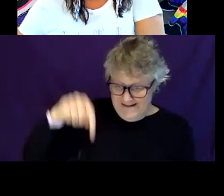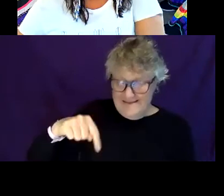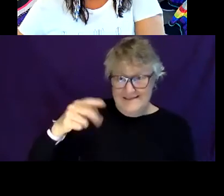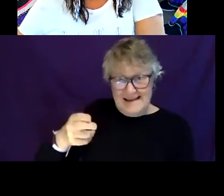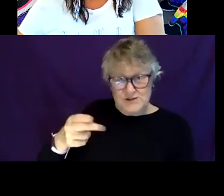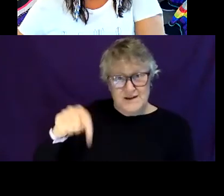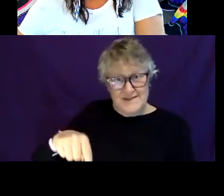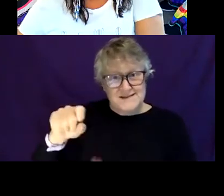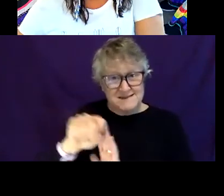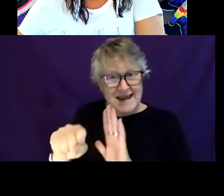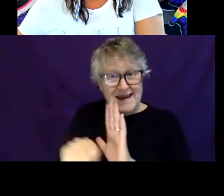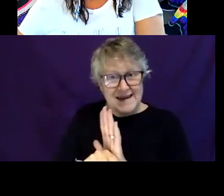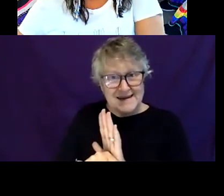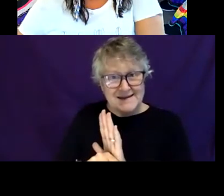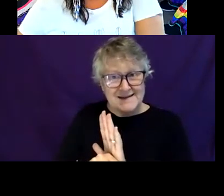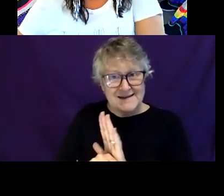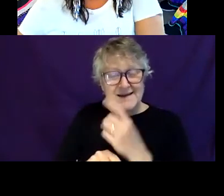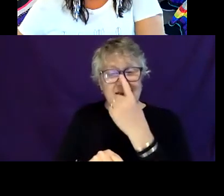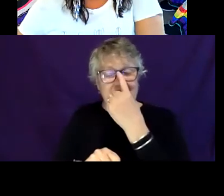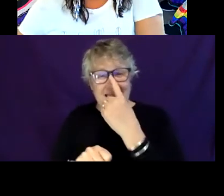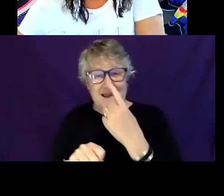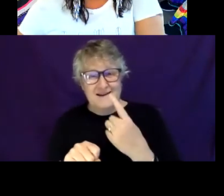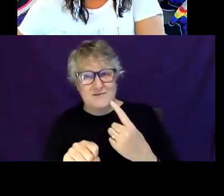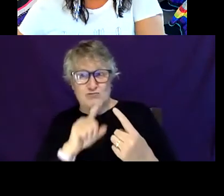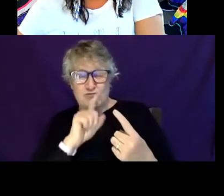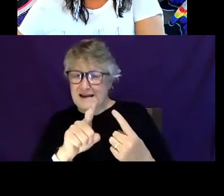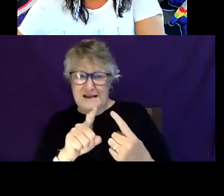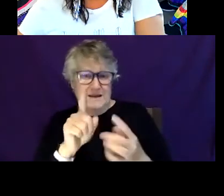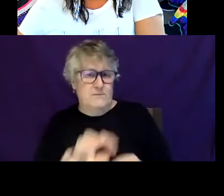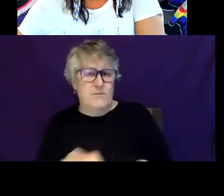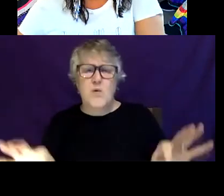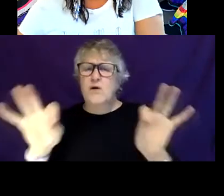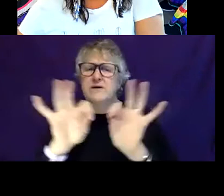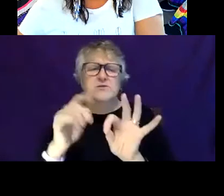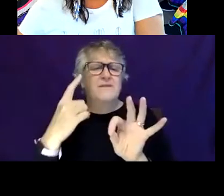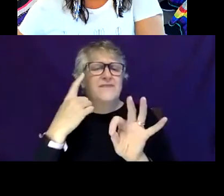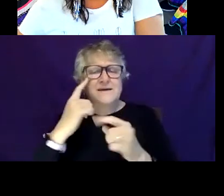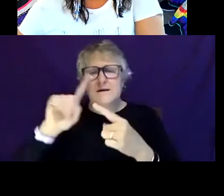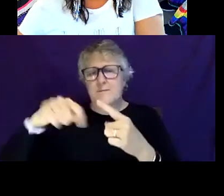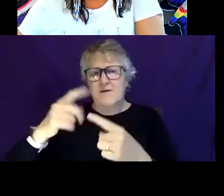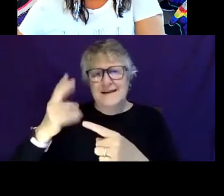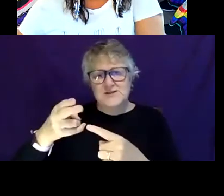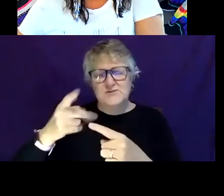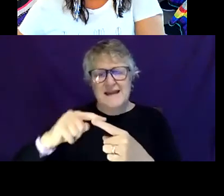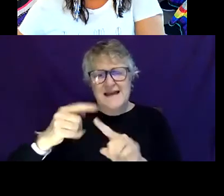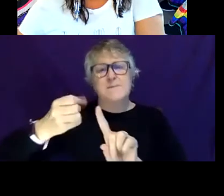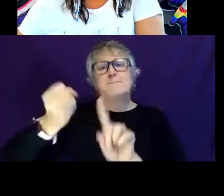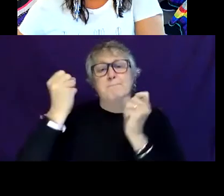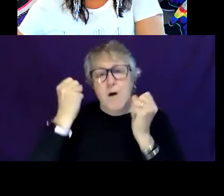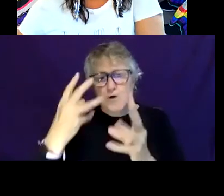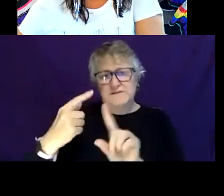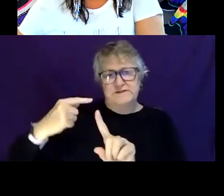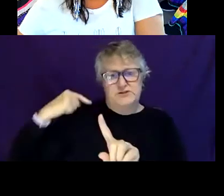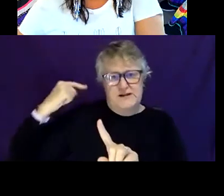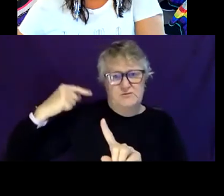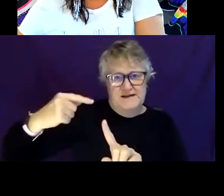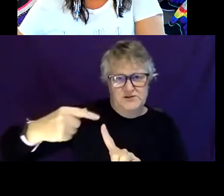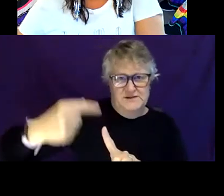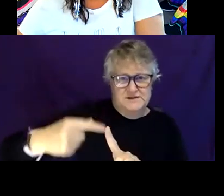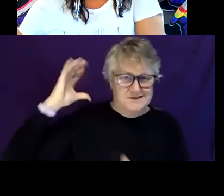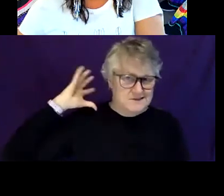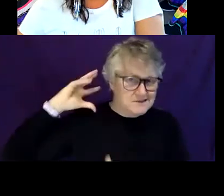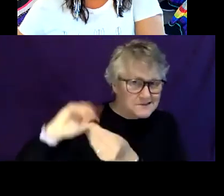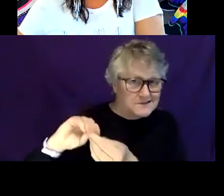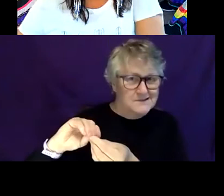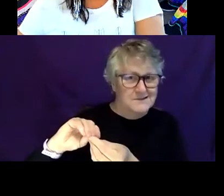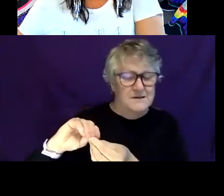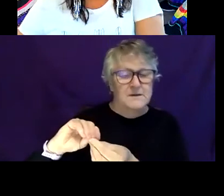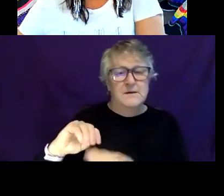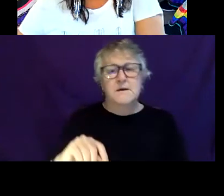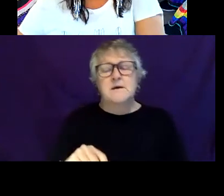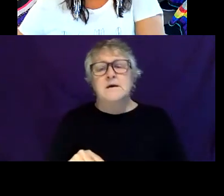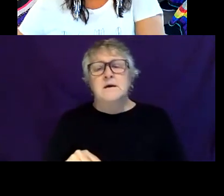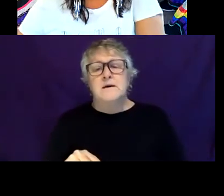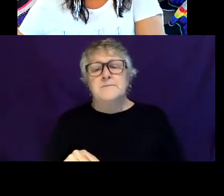And I think that's why, like multi generational work is always important to consider history and root all of our work and understanding the impacts of history.